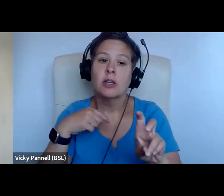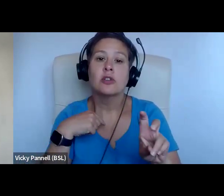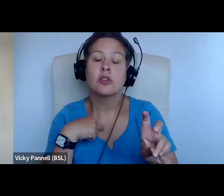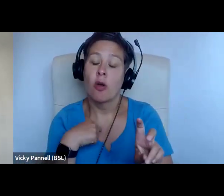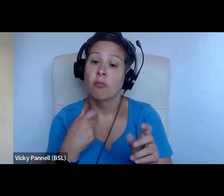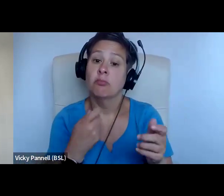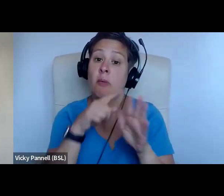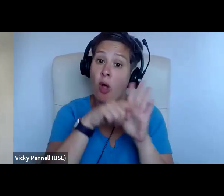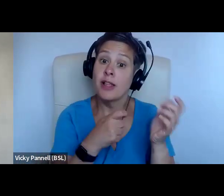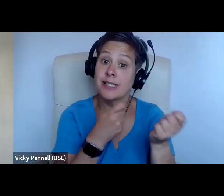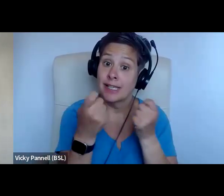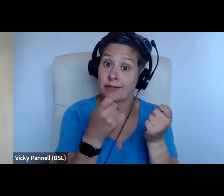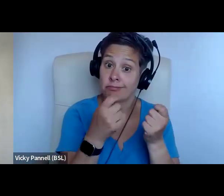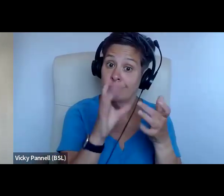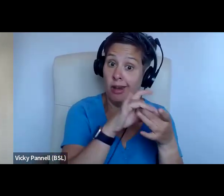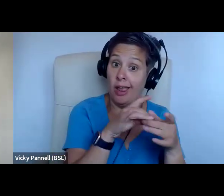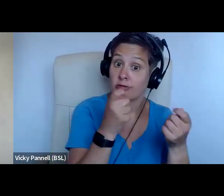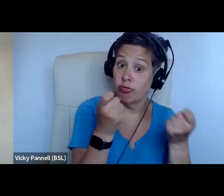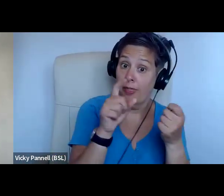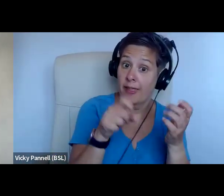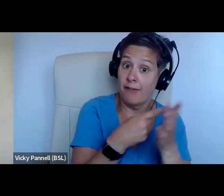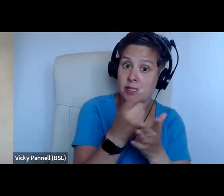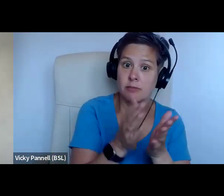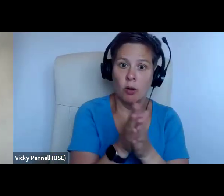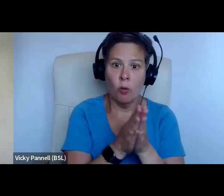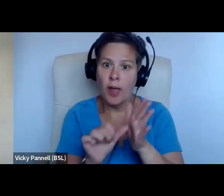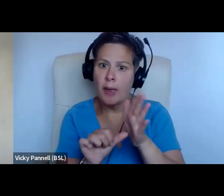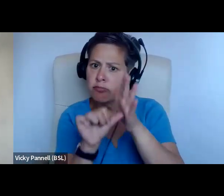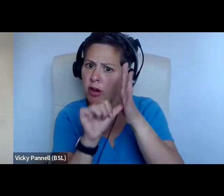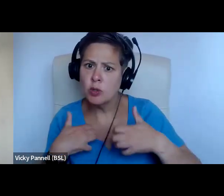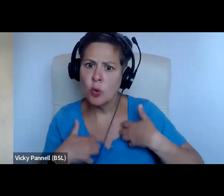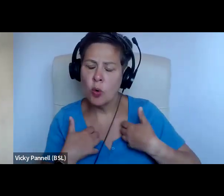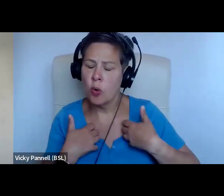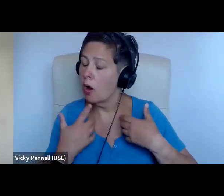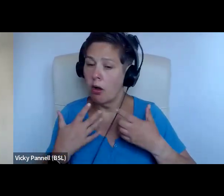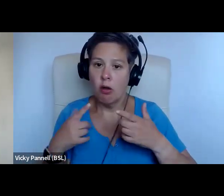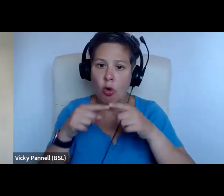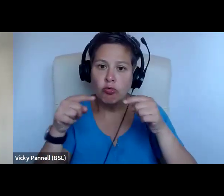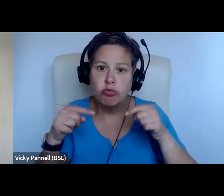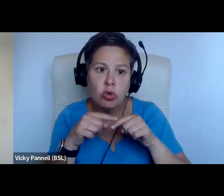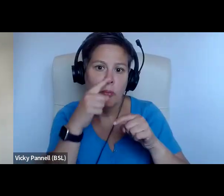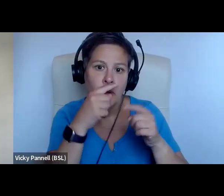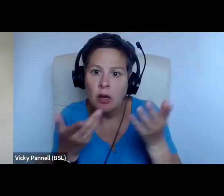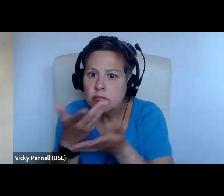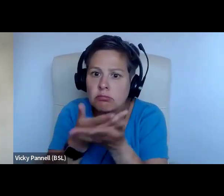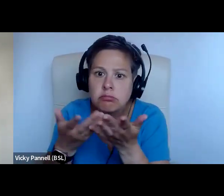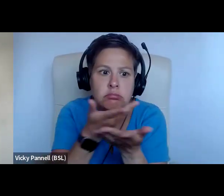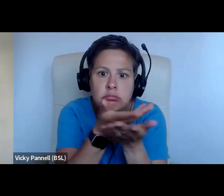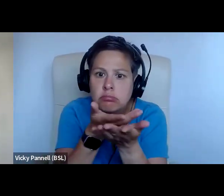leaders at my university to talk to us about. And we had people from different universities, vice chancellors, representatives from